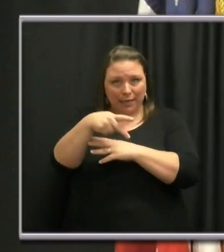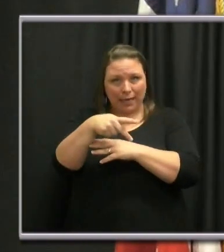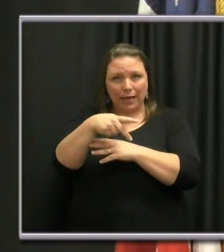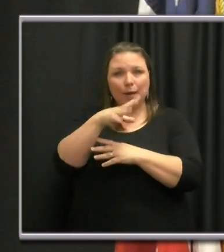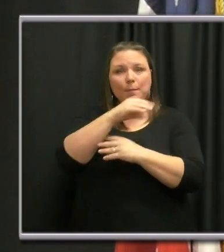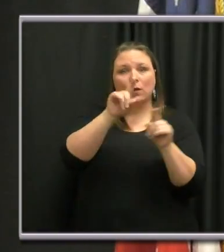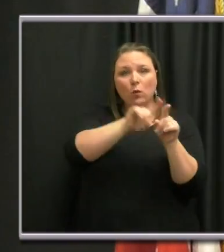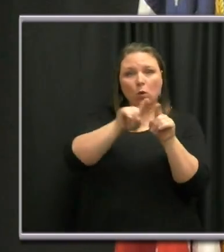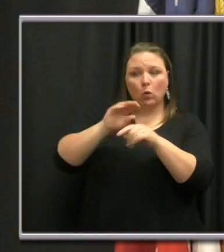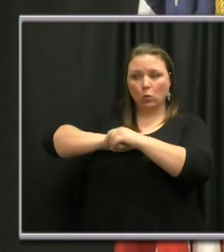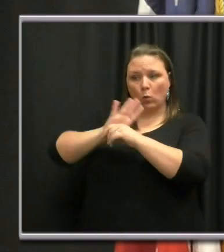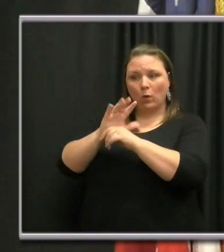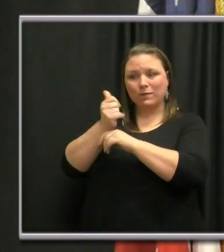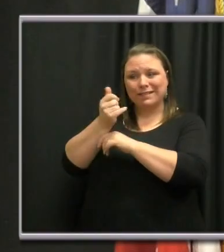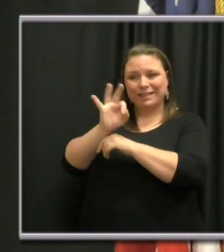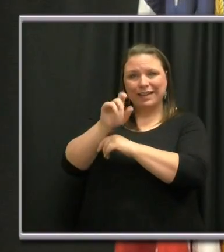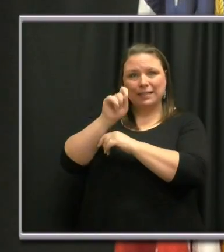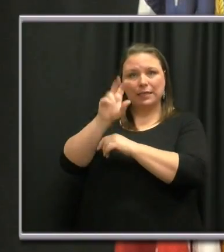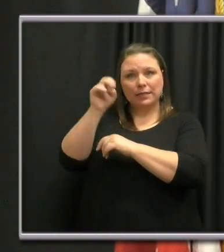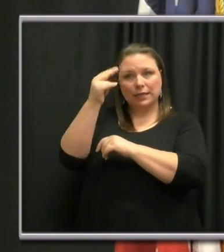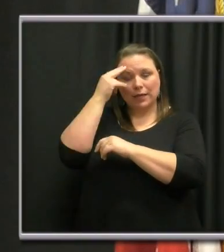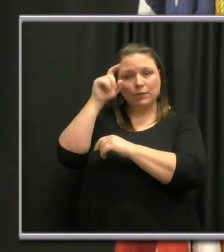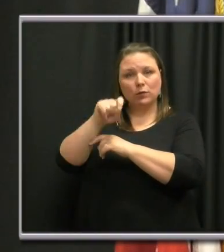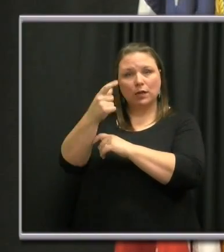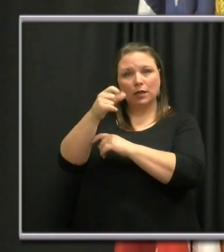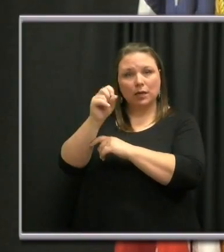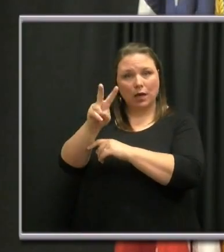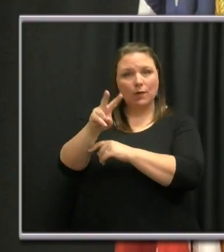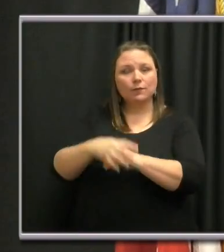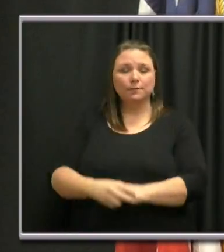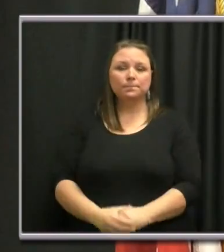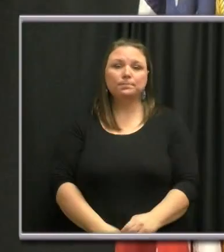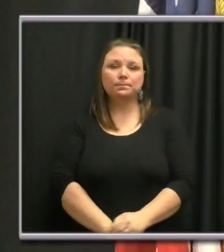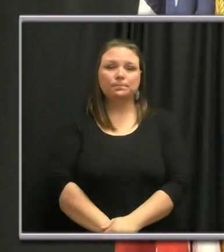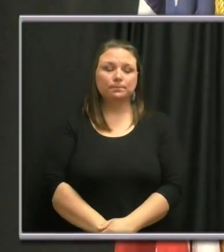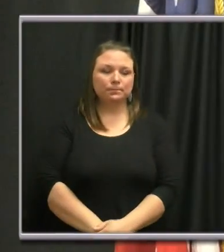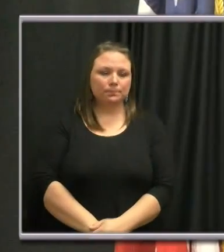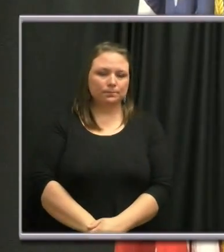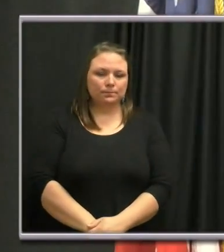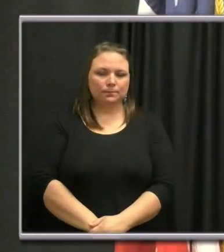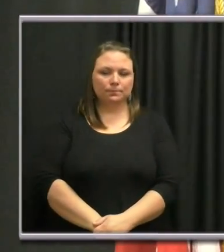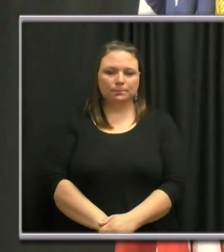PHONE AS WELL AS THE- COVERT